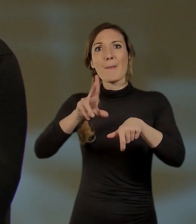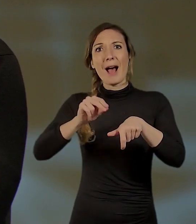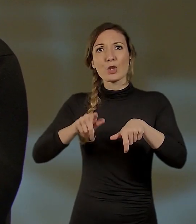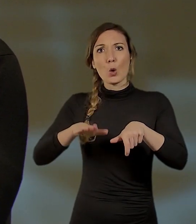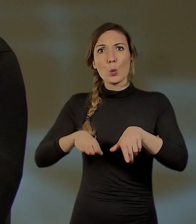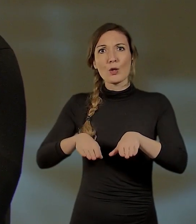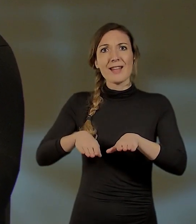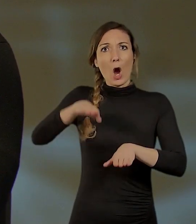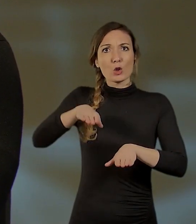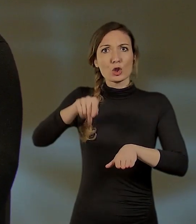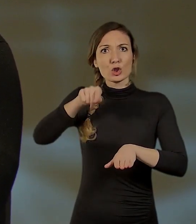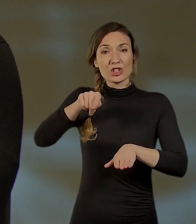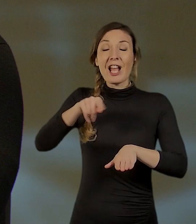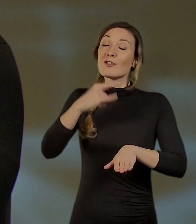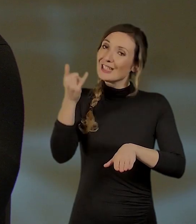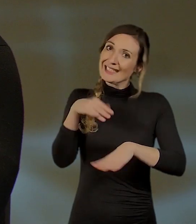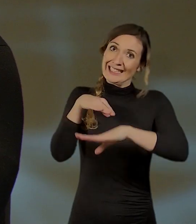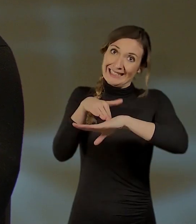our action, it is an investment action of the capital city of Prague.